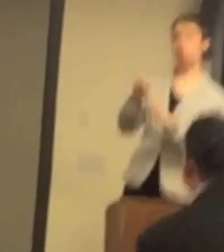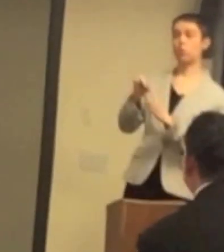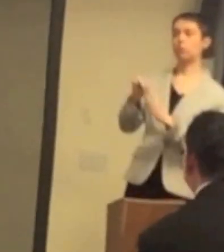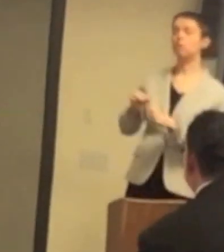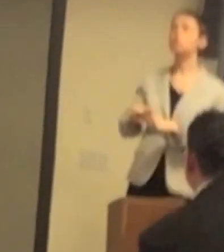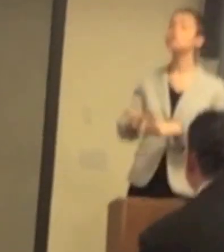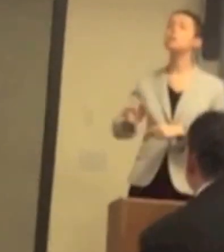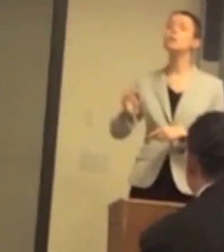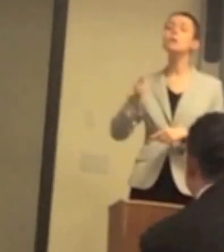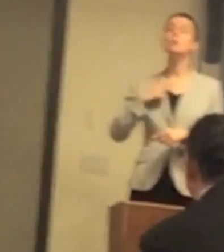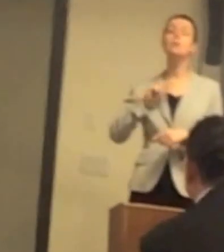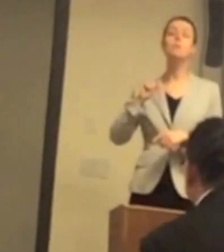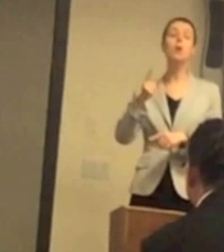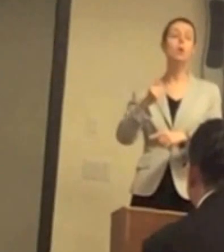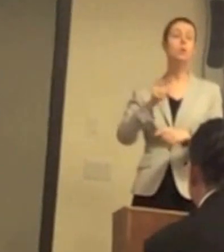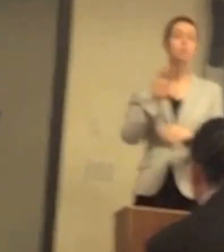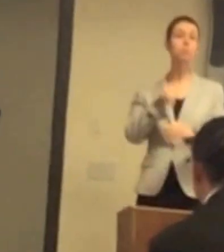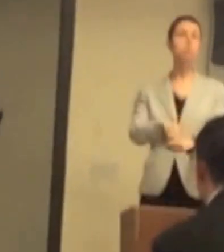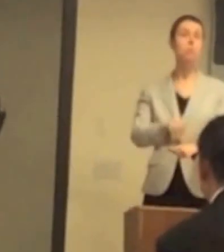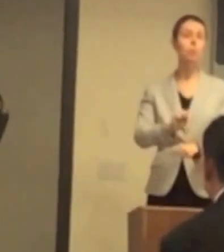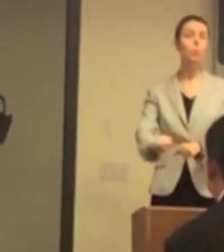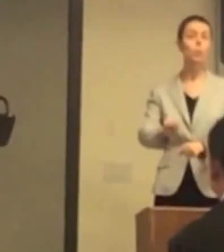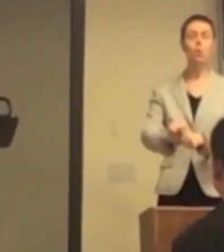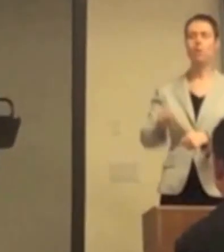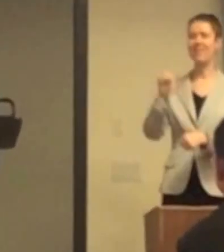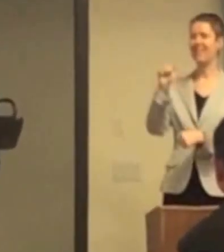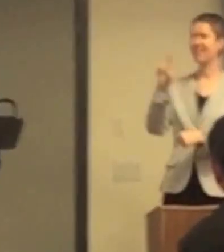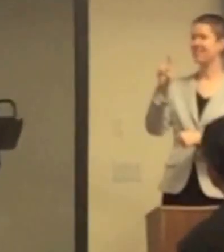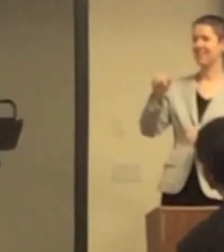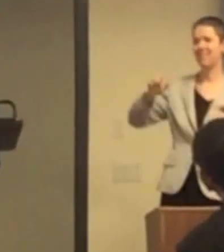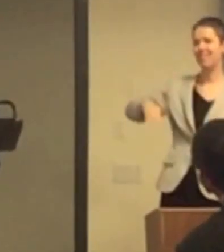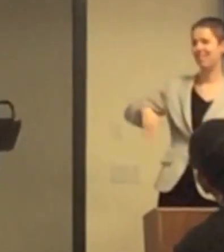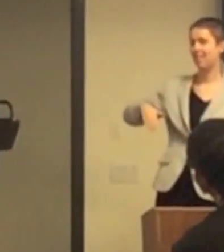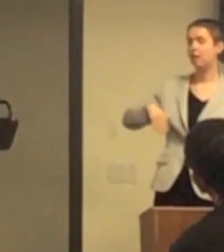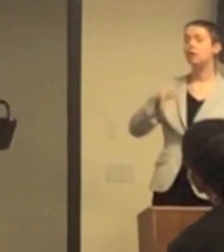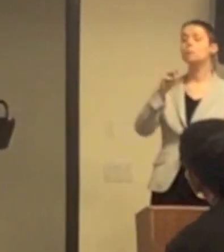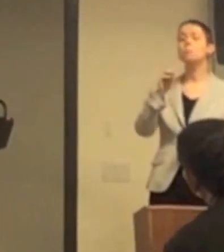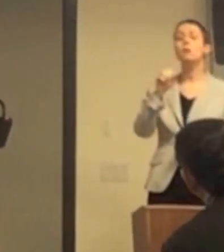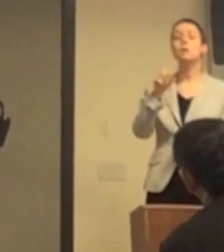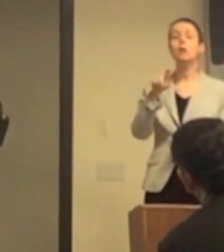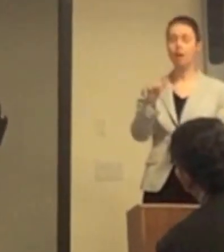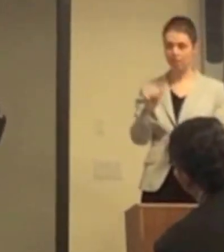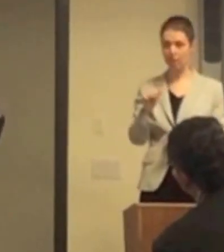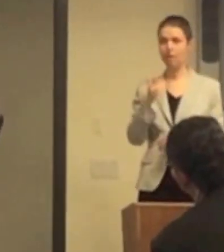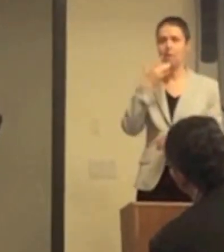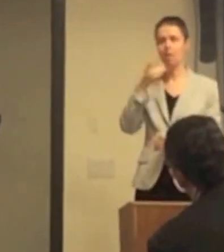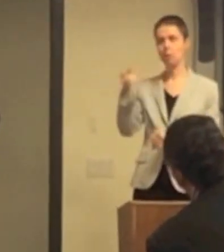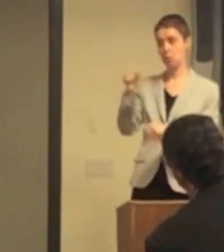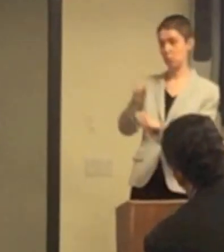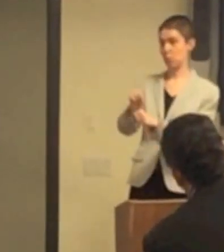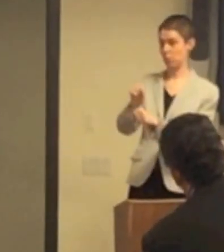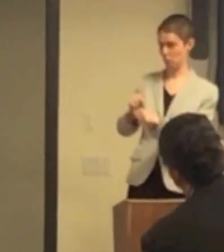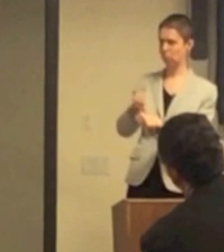has made and I'm always delighted to learn about the efforts of the recipient of the Ruth Green advocacy award. This year's honoree Mariella Paulino has impacted change wherever she goes, in the classroom, in the work place and beyond and from what I hear she always does this with a smile -- this is Ruth -- when I started out there was no Americans with Disabilities Act. Mariella, you are working in a time when the ADA does fortunately exist